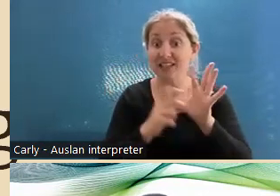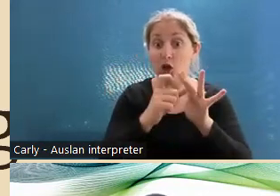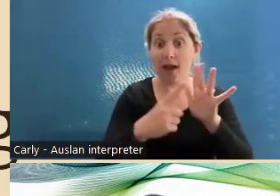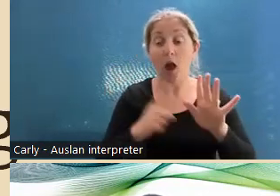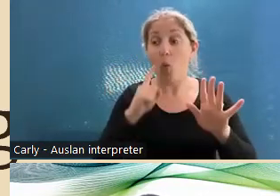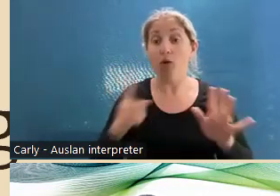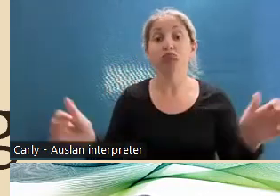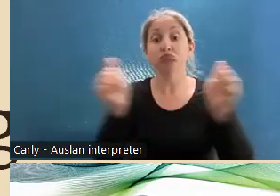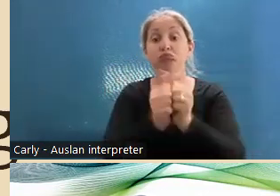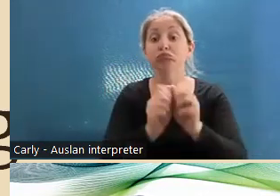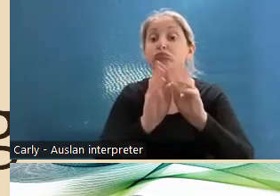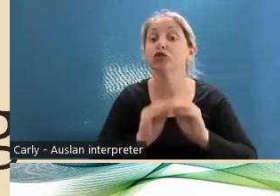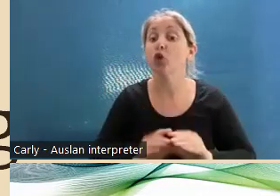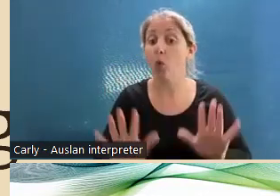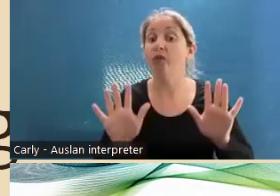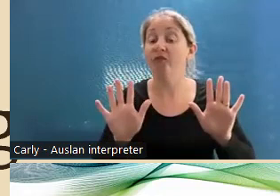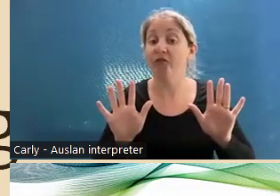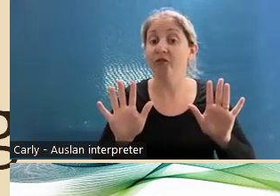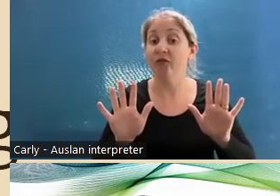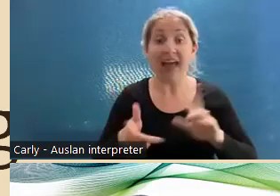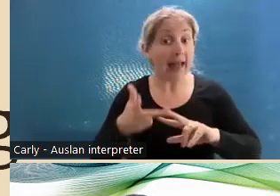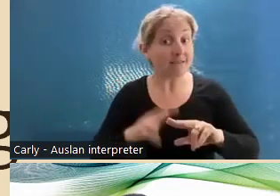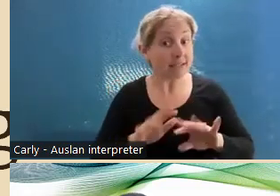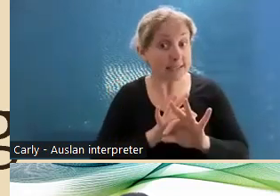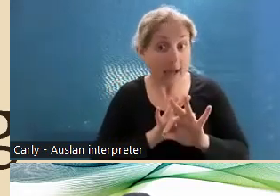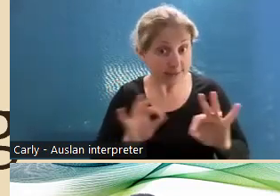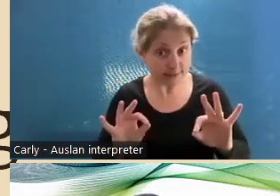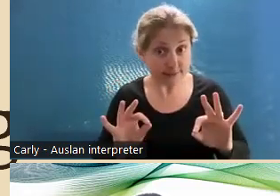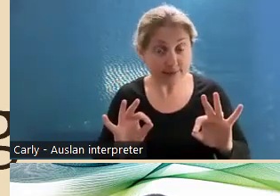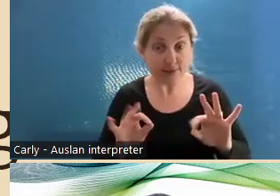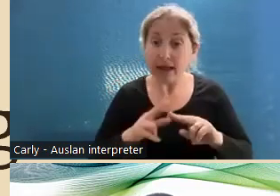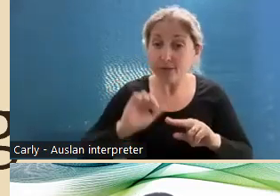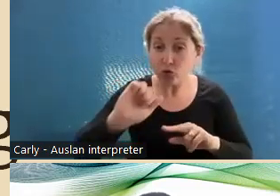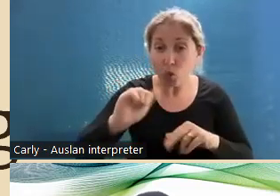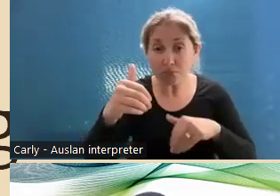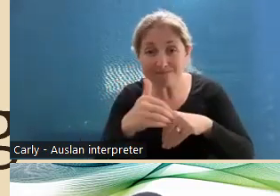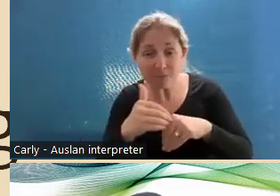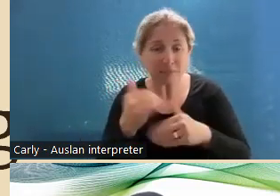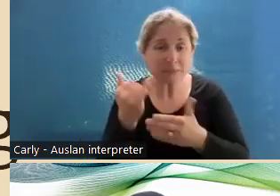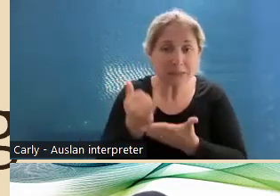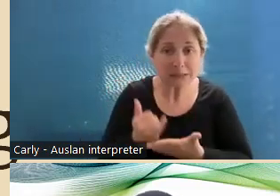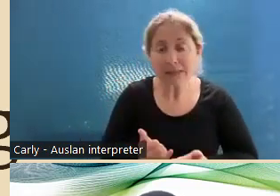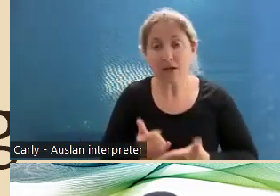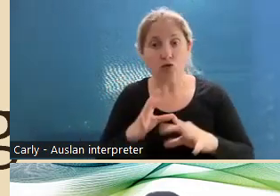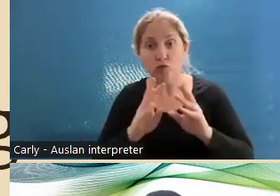As I said earlier, even if your matter is not resolved, your AAT matter will continue